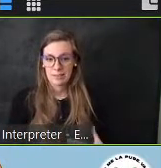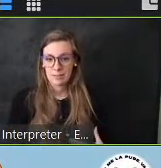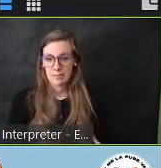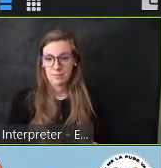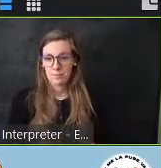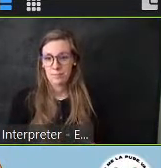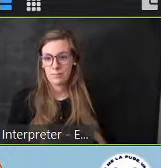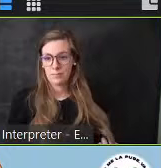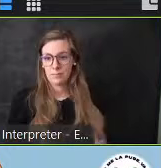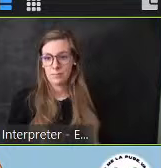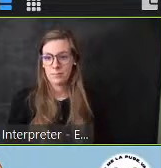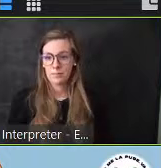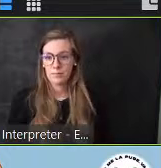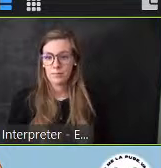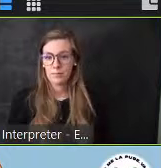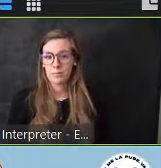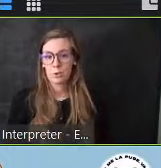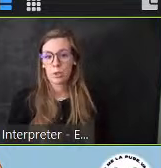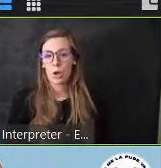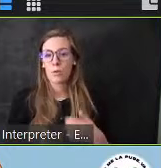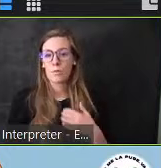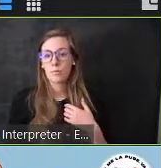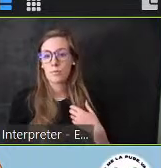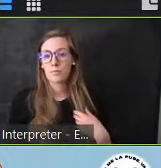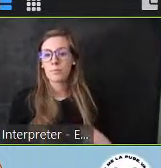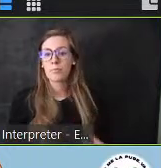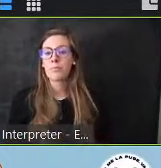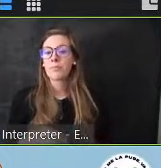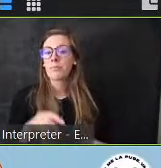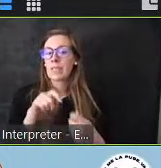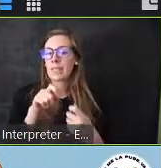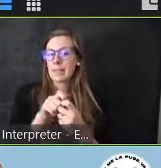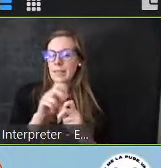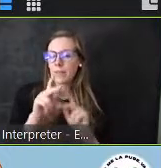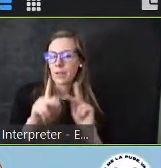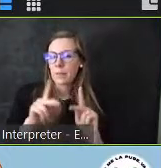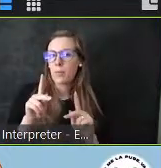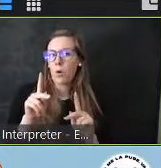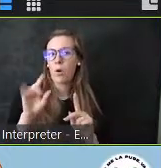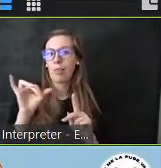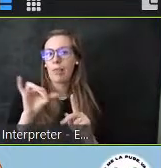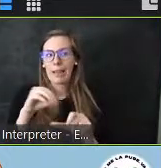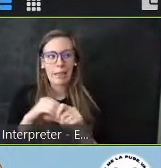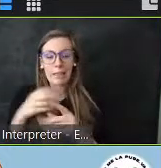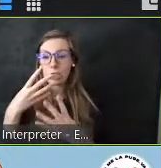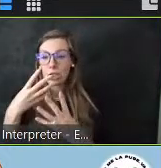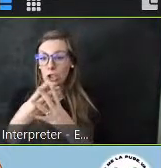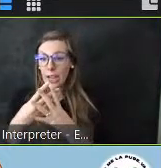don't have homeless or jails or camps for youth.